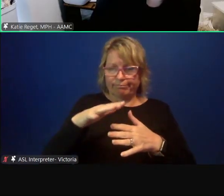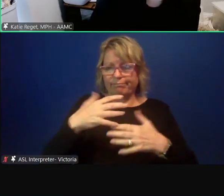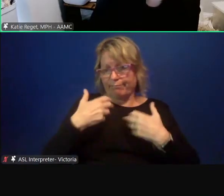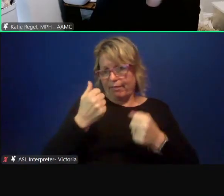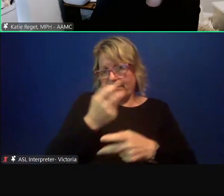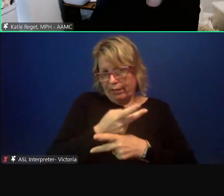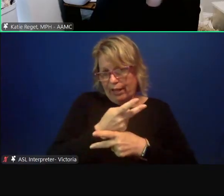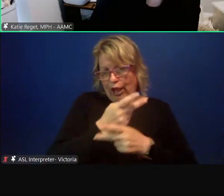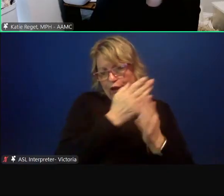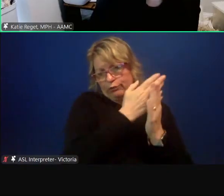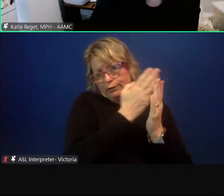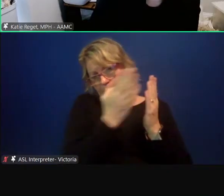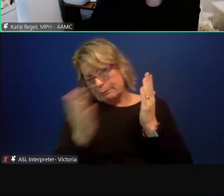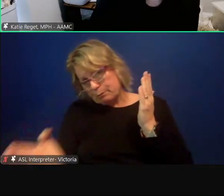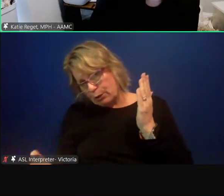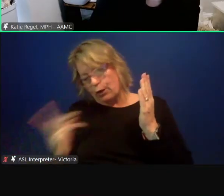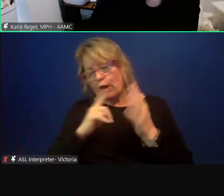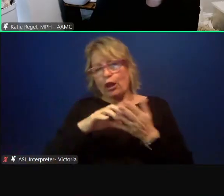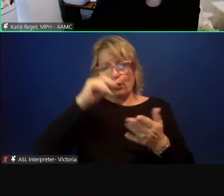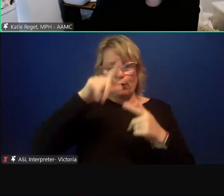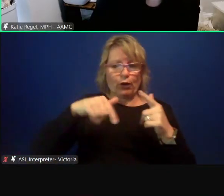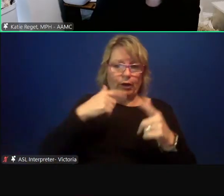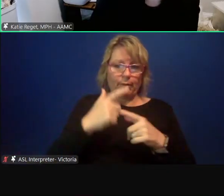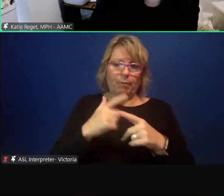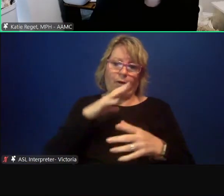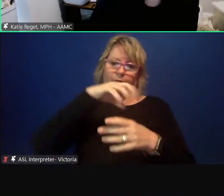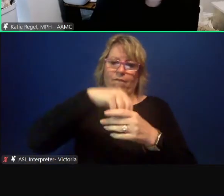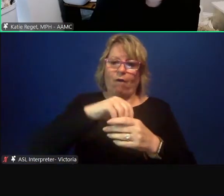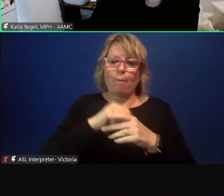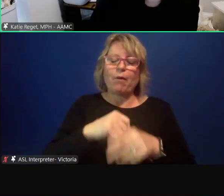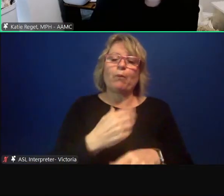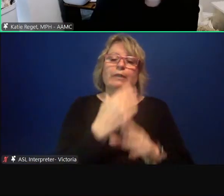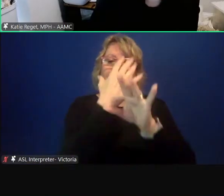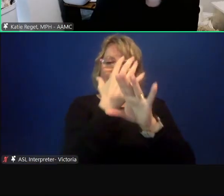and learning about our growing investment in telehealth and all forms of healthcare